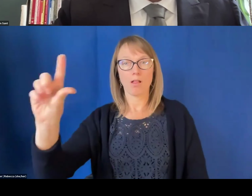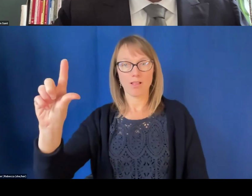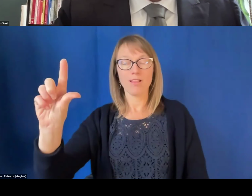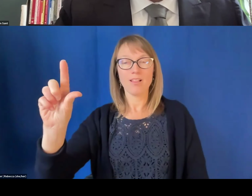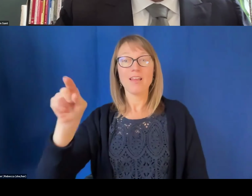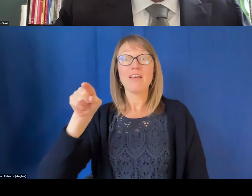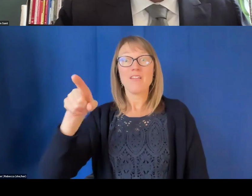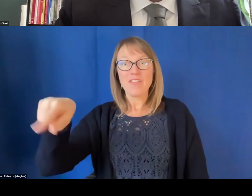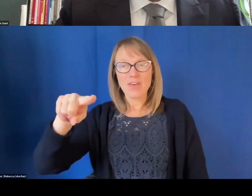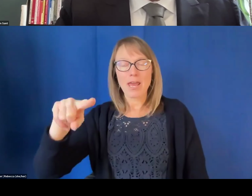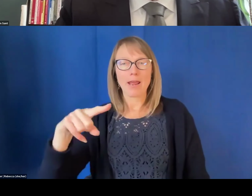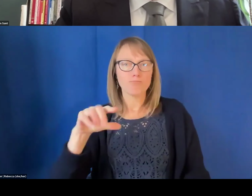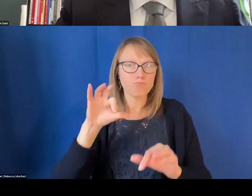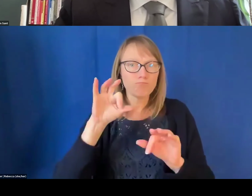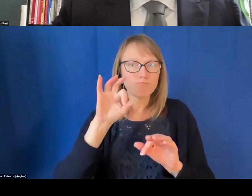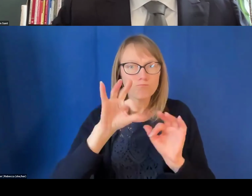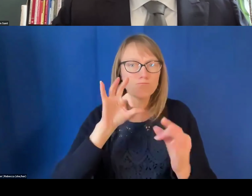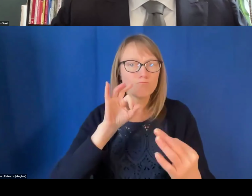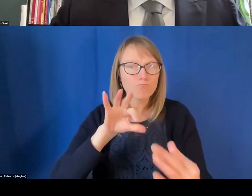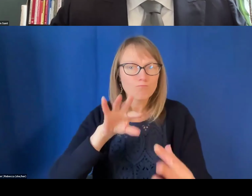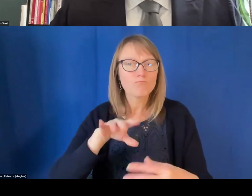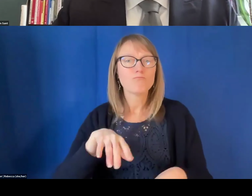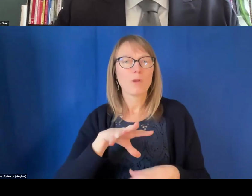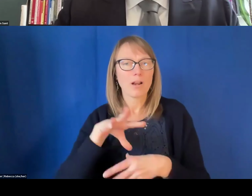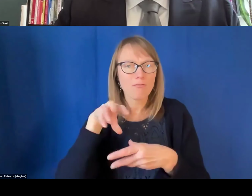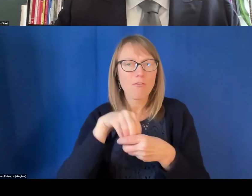and have really kind of continued the dialogue with Daniel